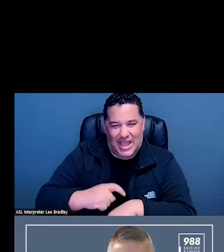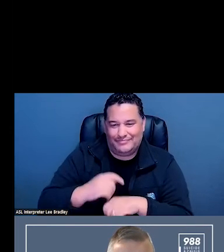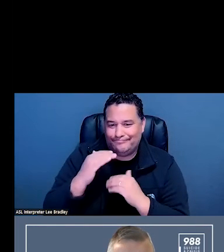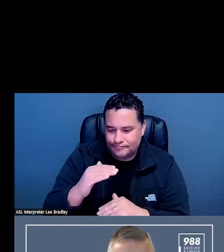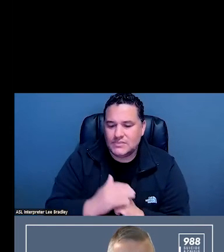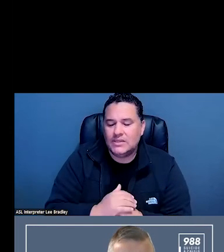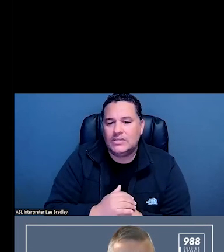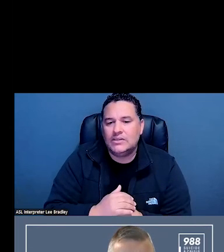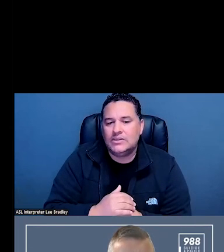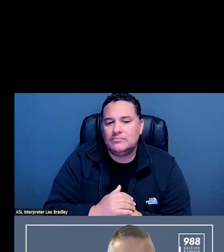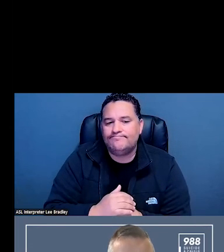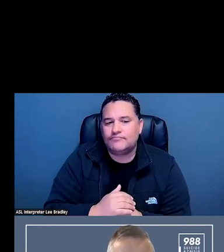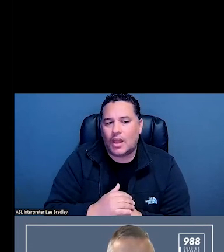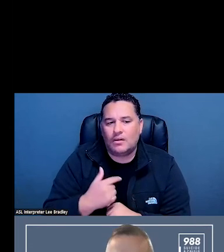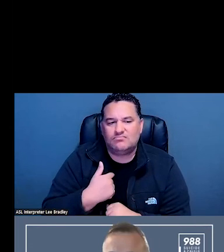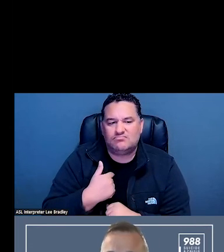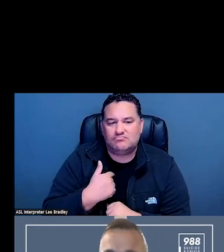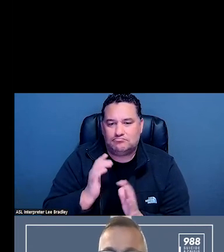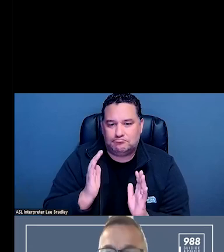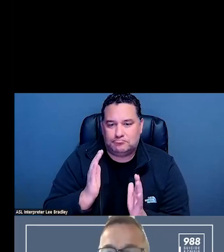SERVICES. AND I THINK IN THE INTEREST OF